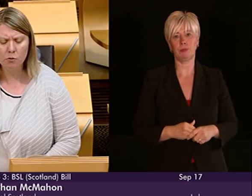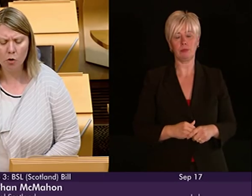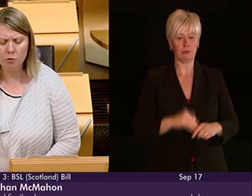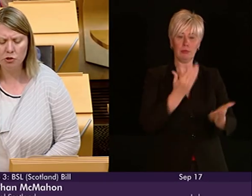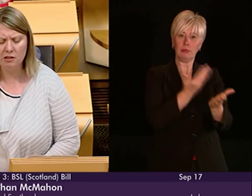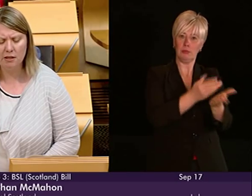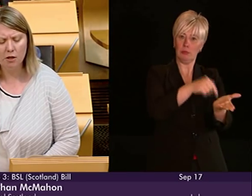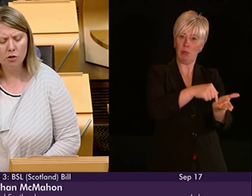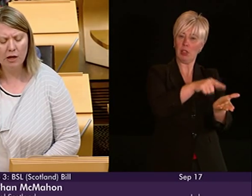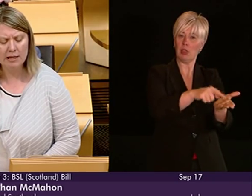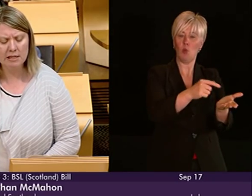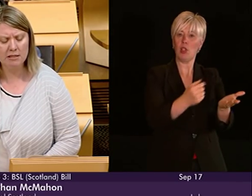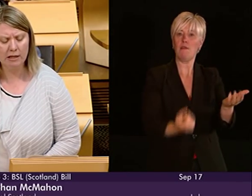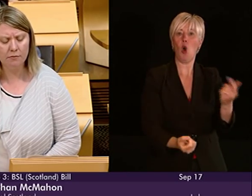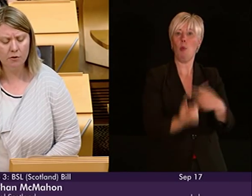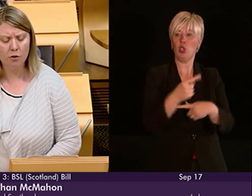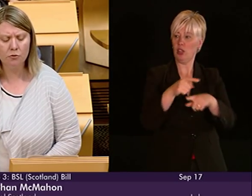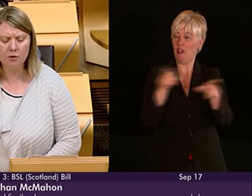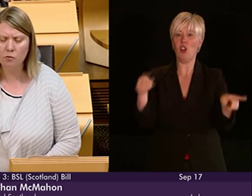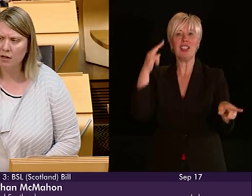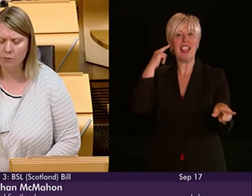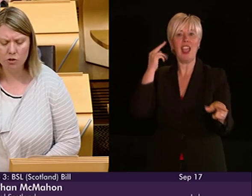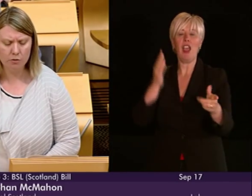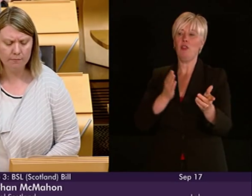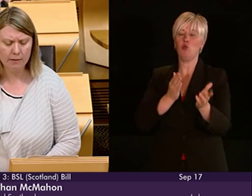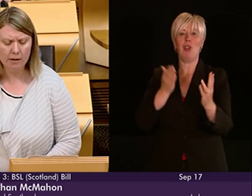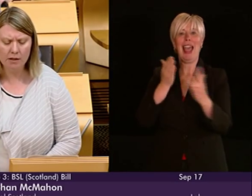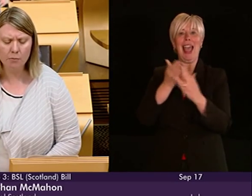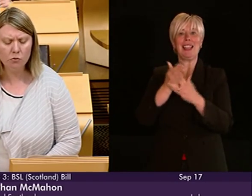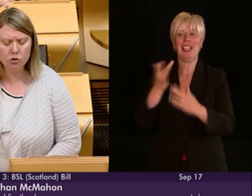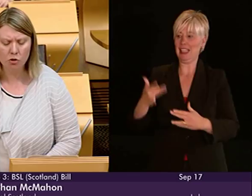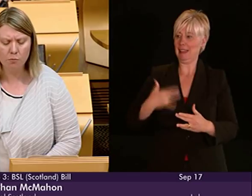people the opportunity to access life through their own language. There can be no stronger